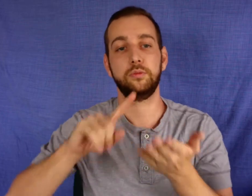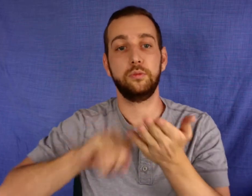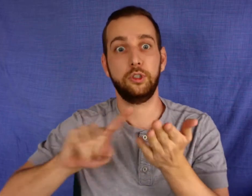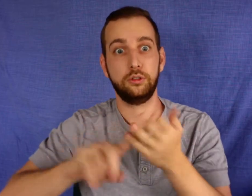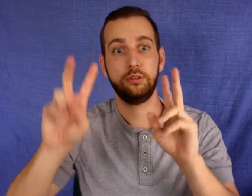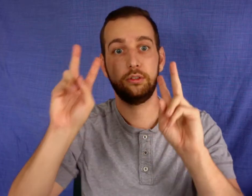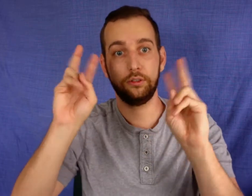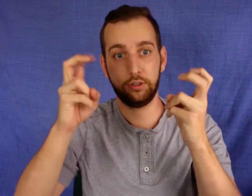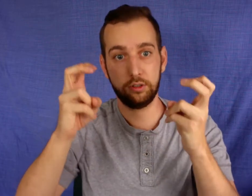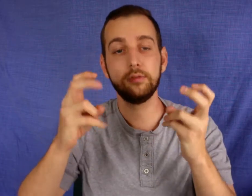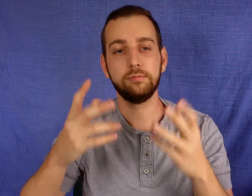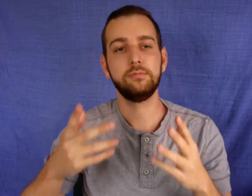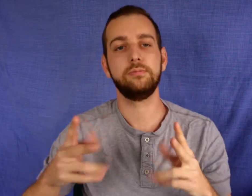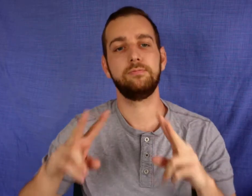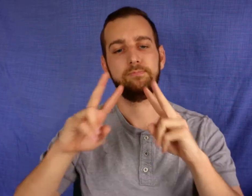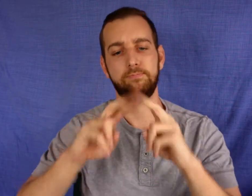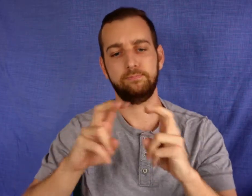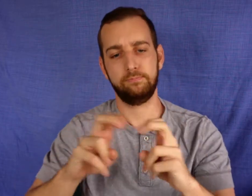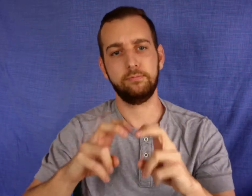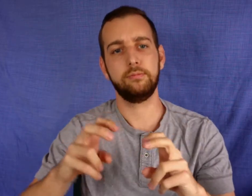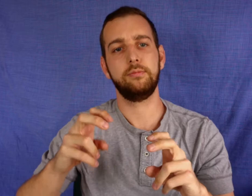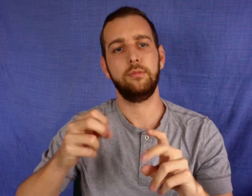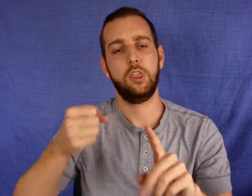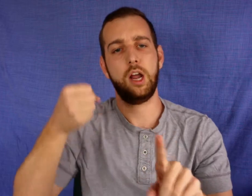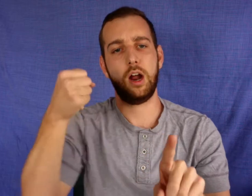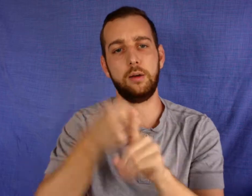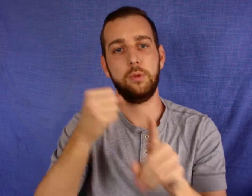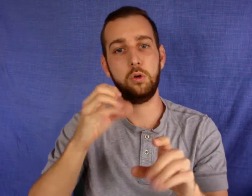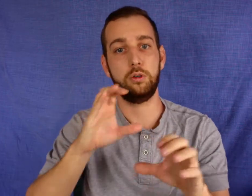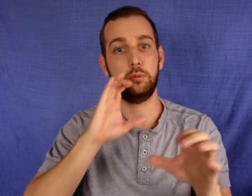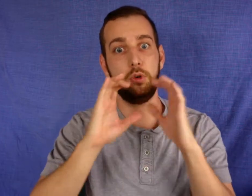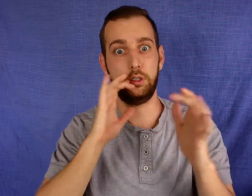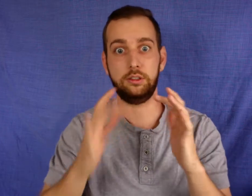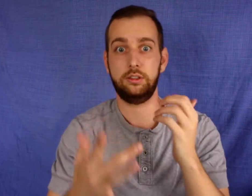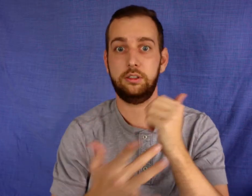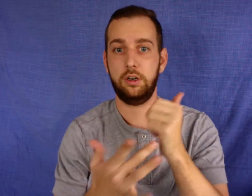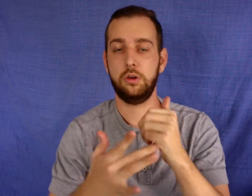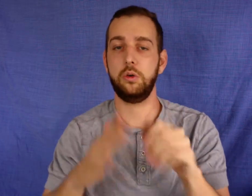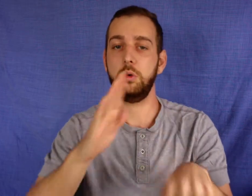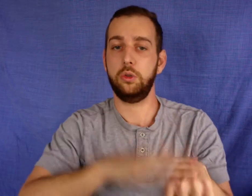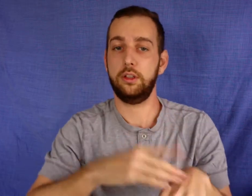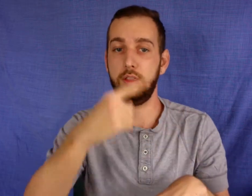My research topic is the analysis of the impact of communication technology